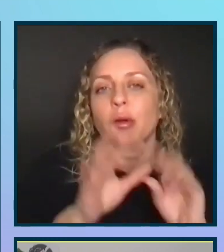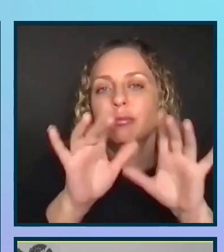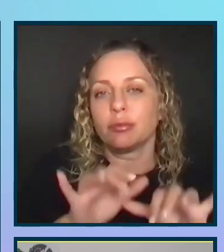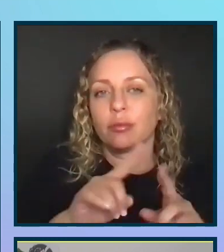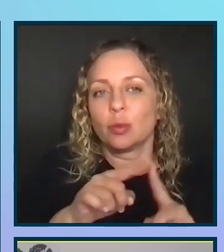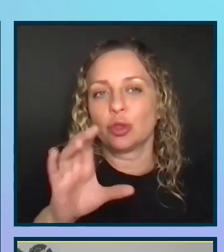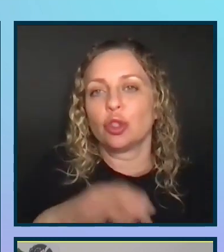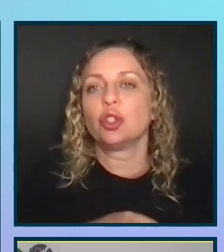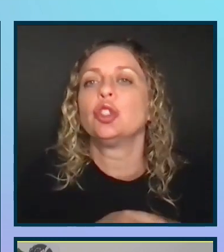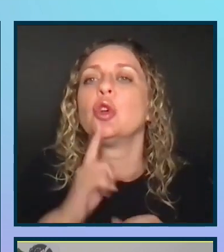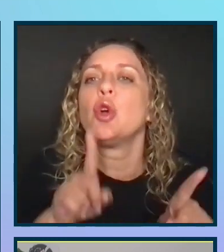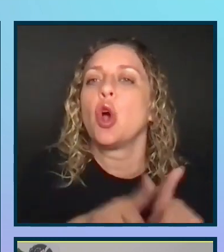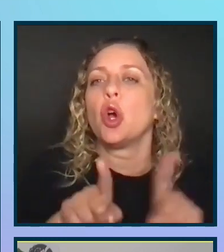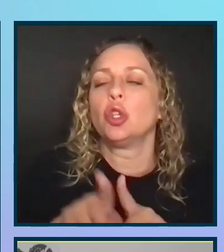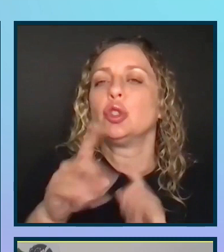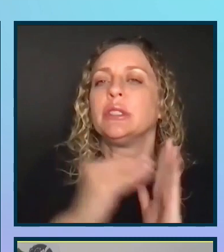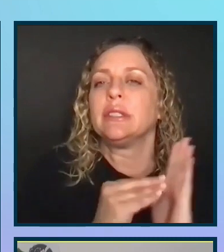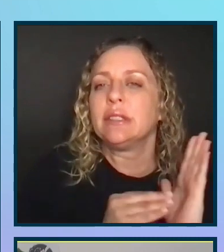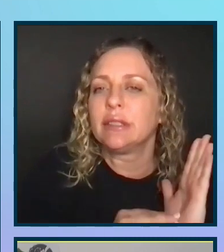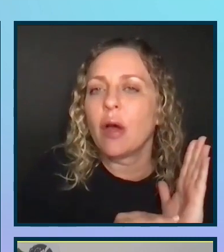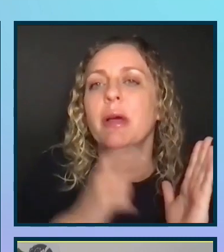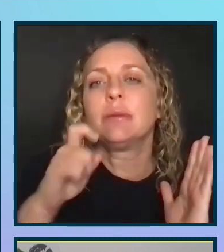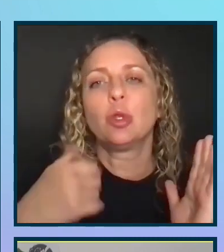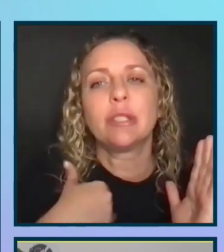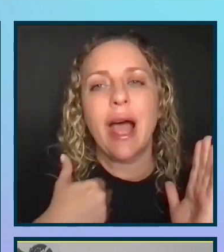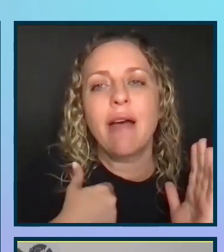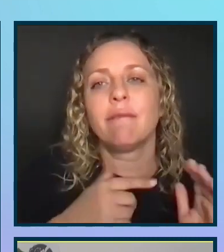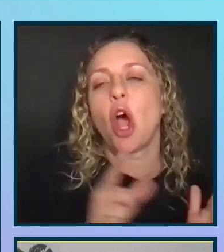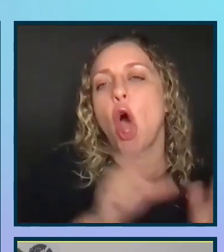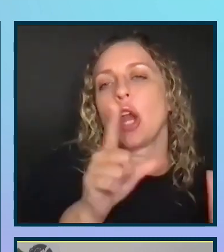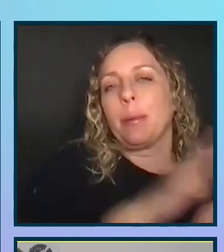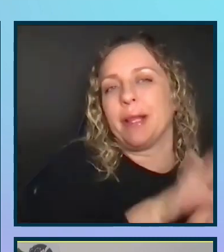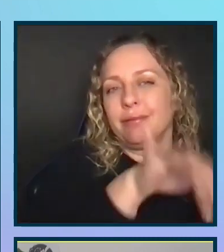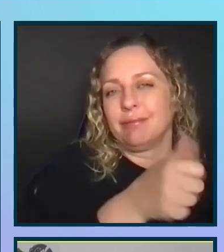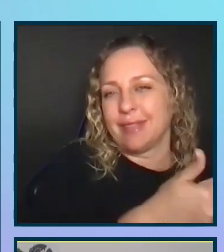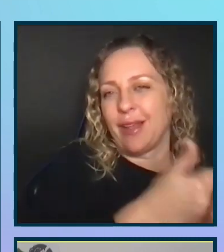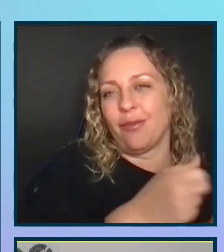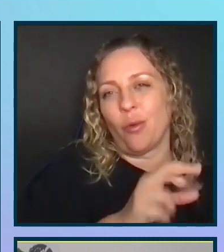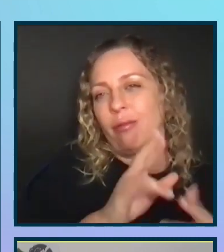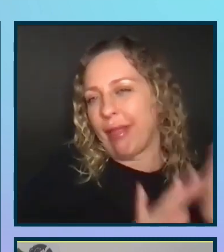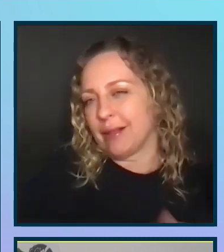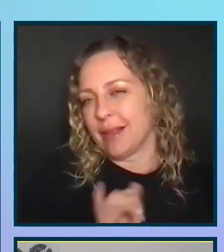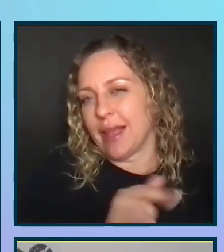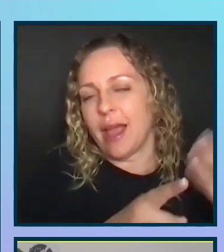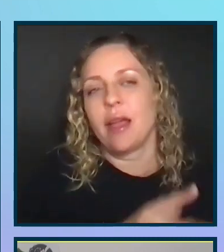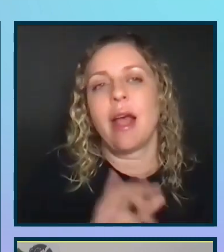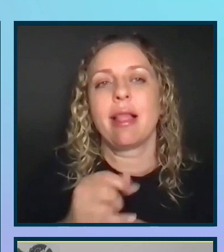You can also document is this field supposed to have autocomplete, autofilled, things like that? Legends and field grouping mock-up